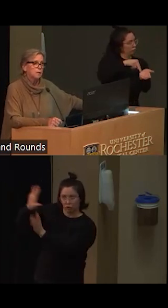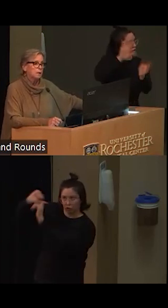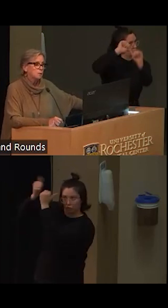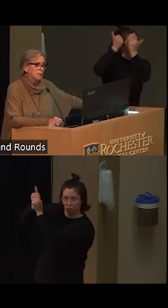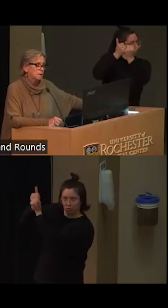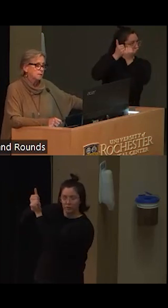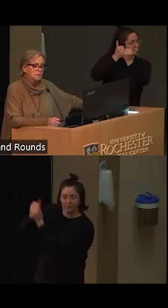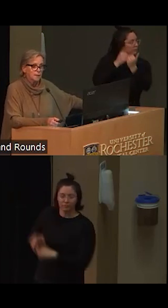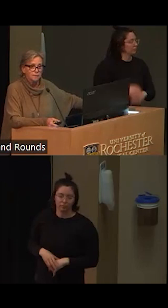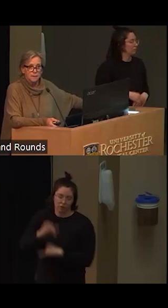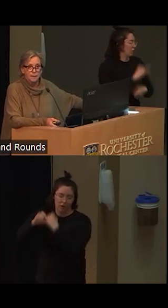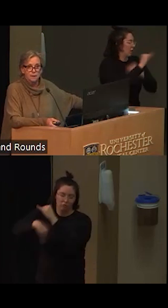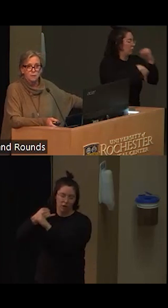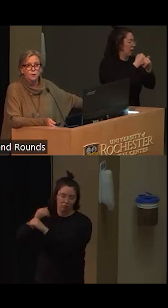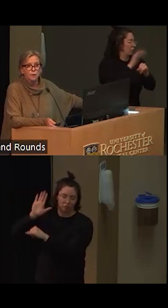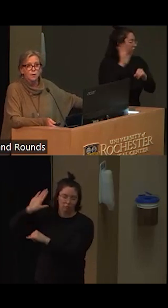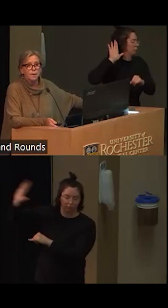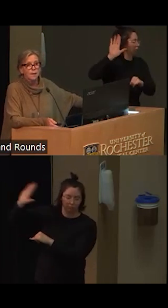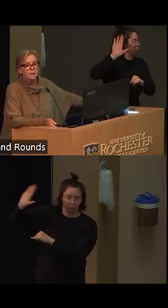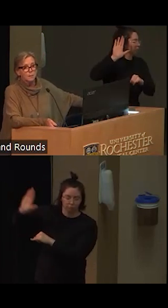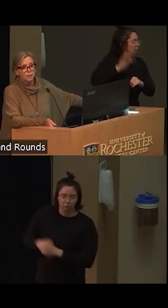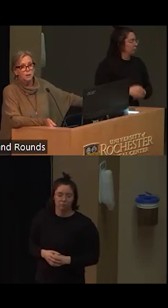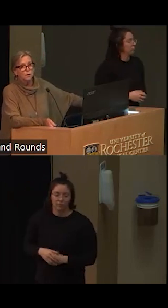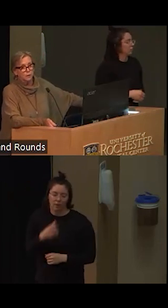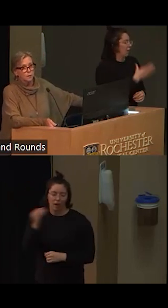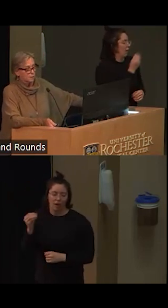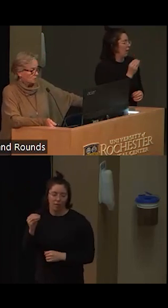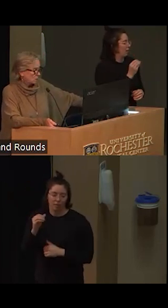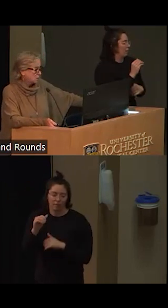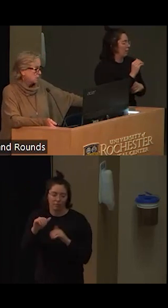the international Society of psychiatric nursing and the American Nurses Association